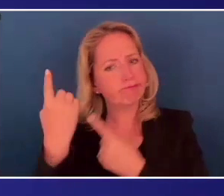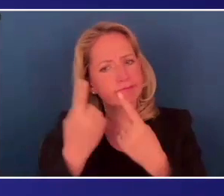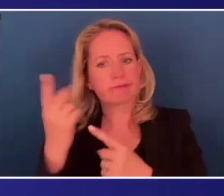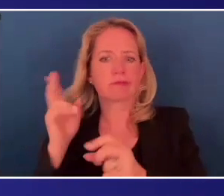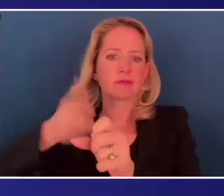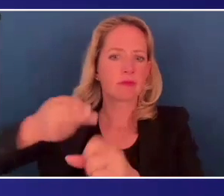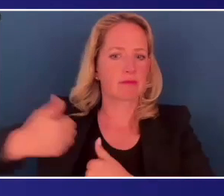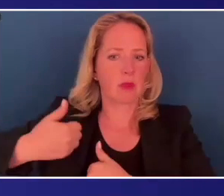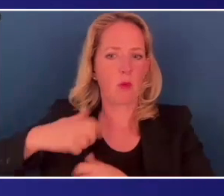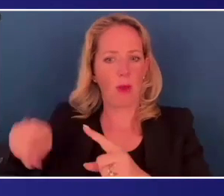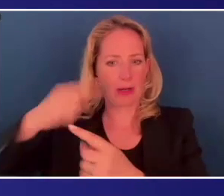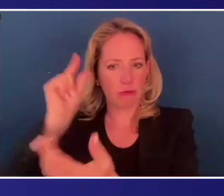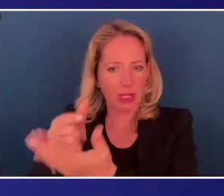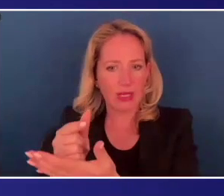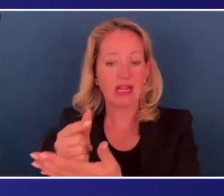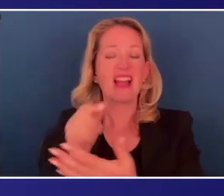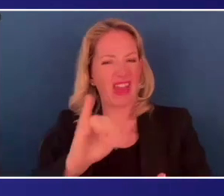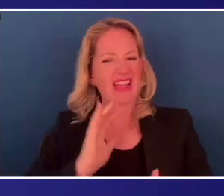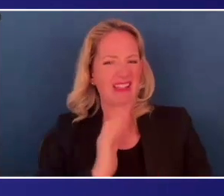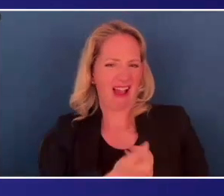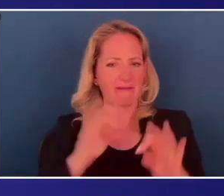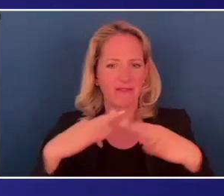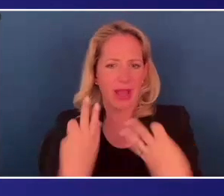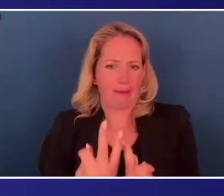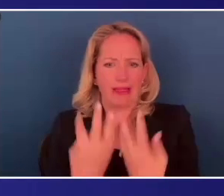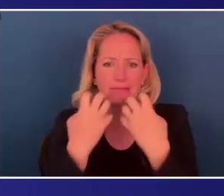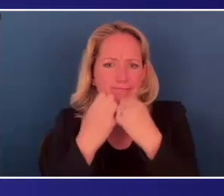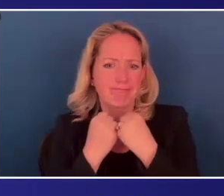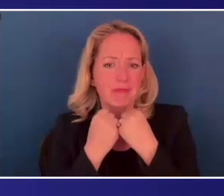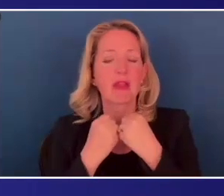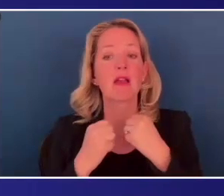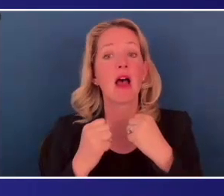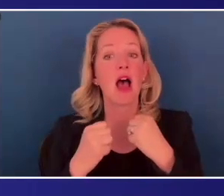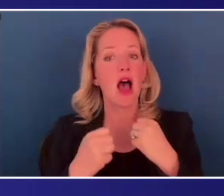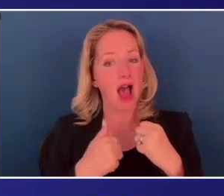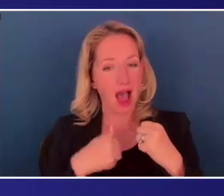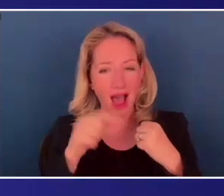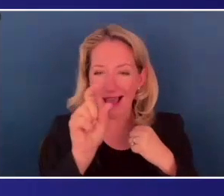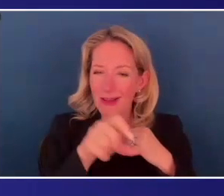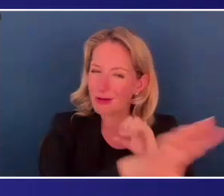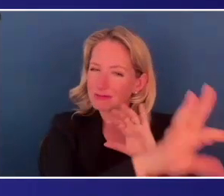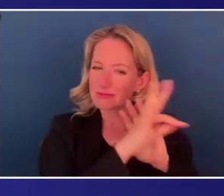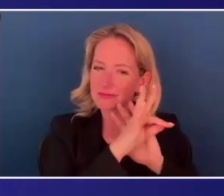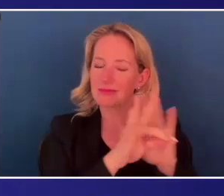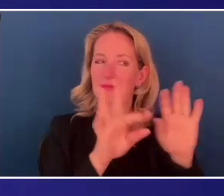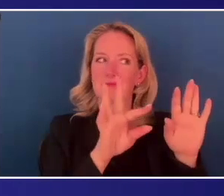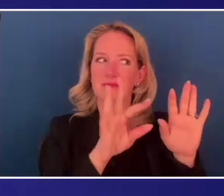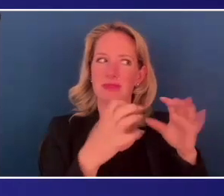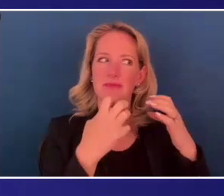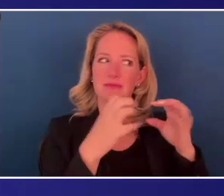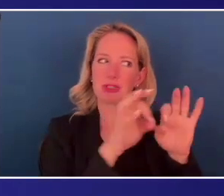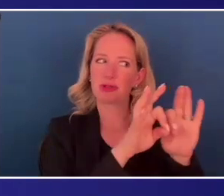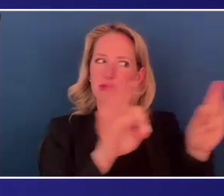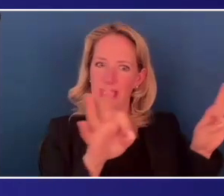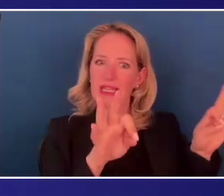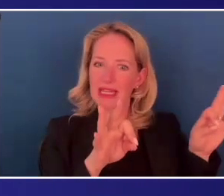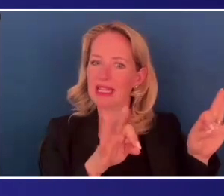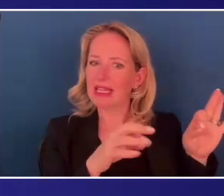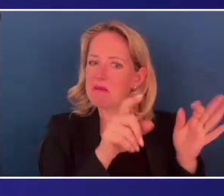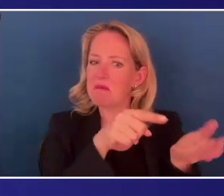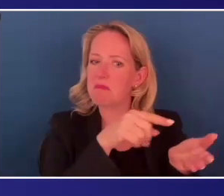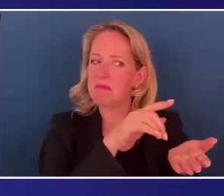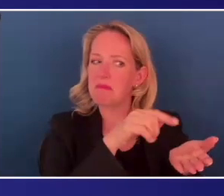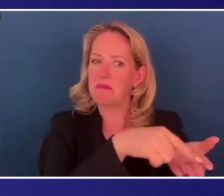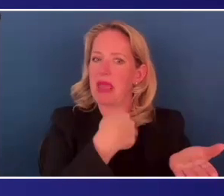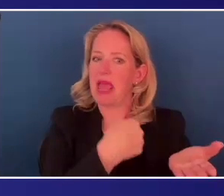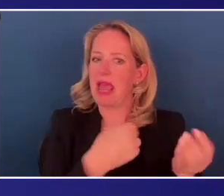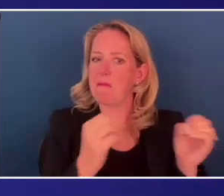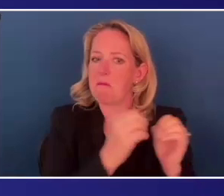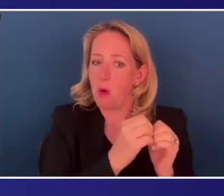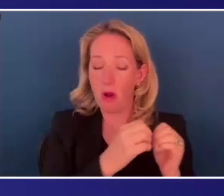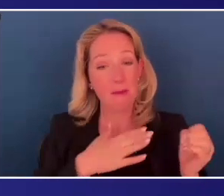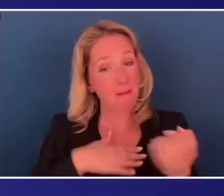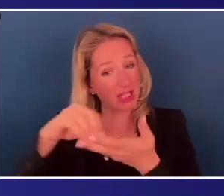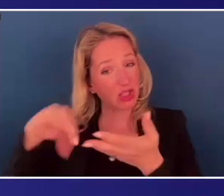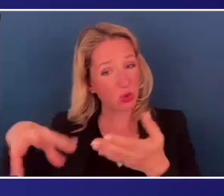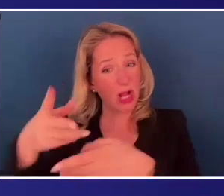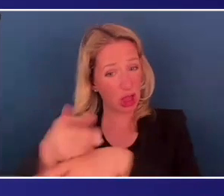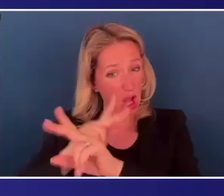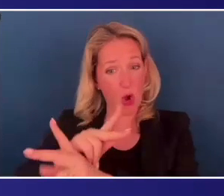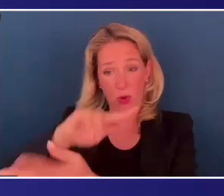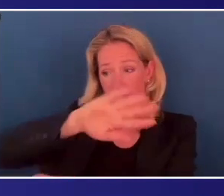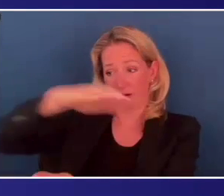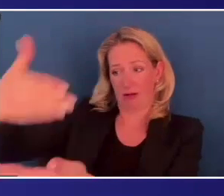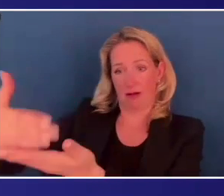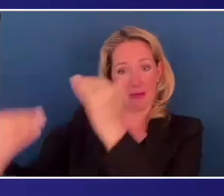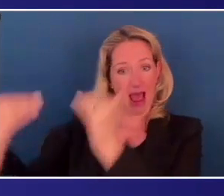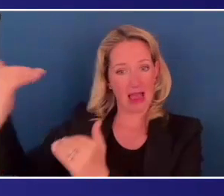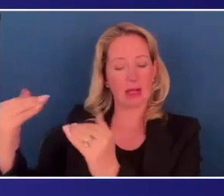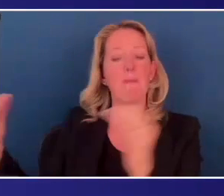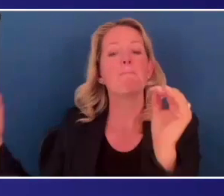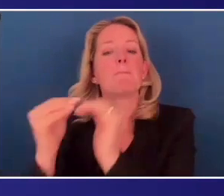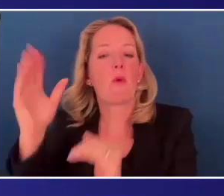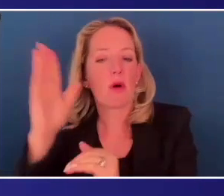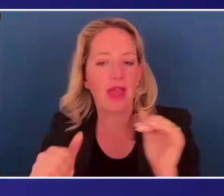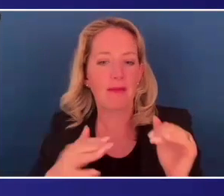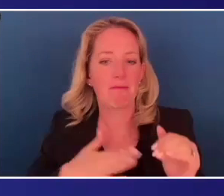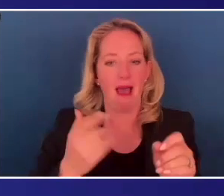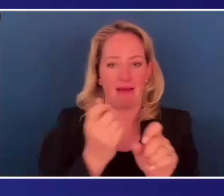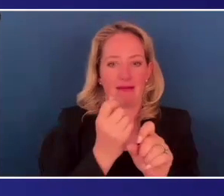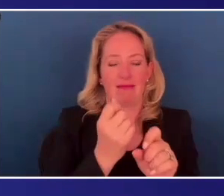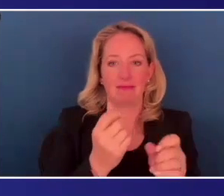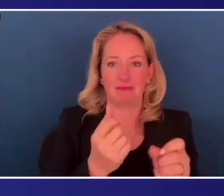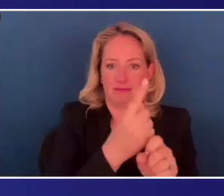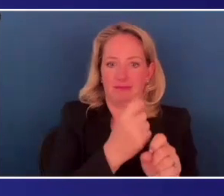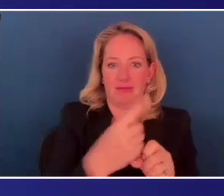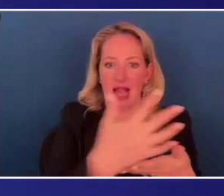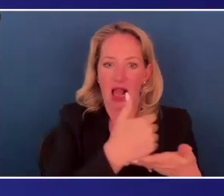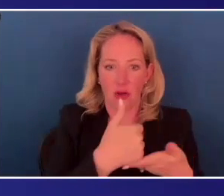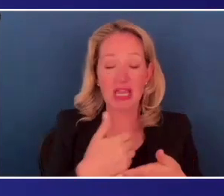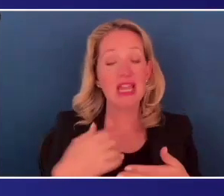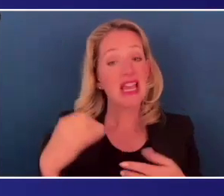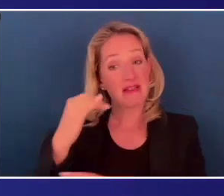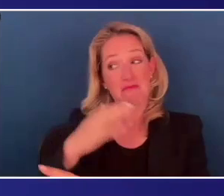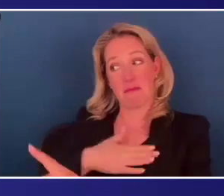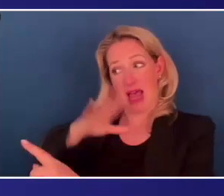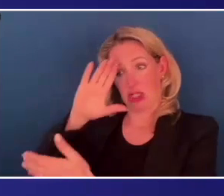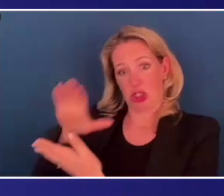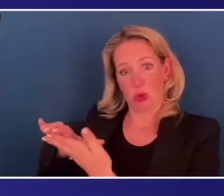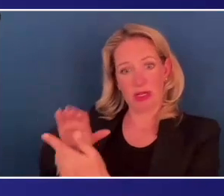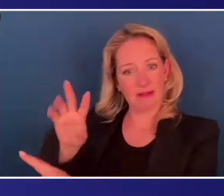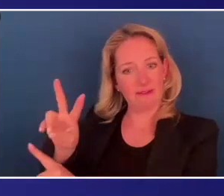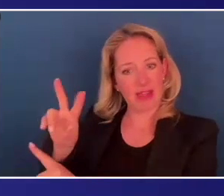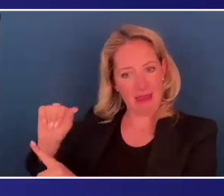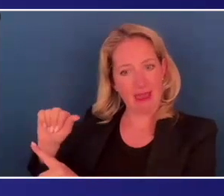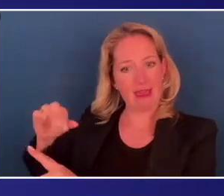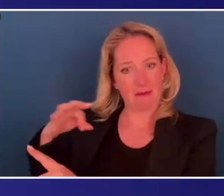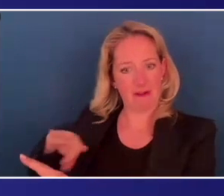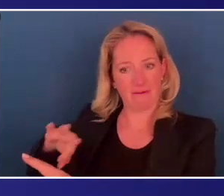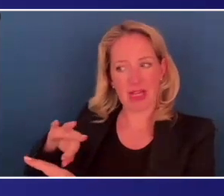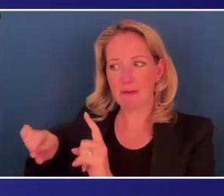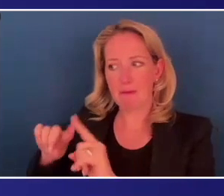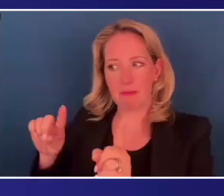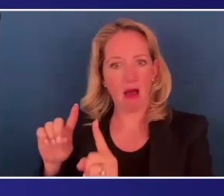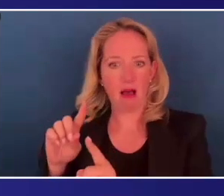But I could have picked a degree that would have paid a lot more. My student loans are more than I make per year if I did not have my husband's VA money in our income we would have been below the poverty guidelines for 3 for a family our size even on a teacher's salary.